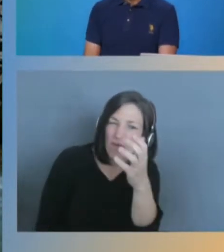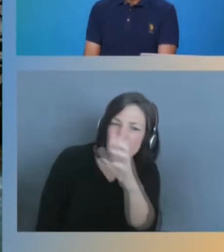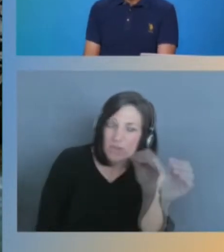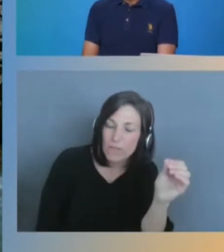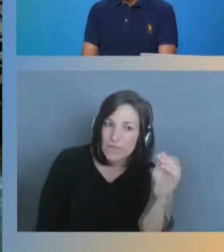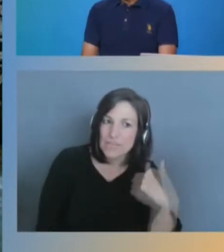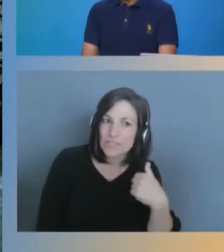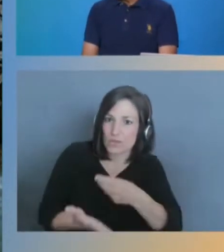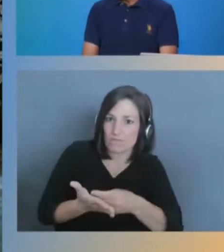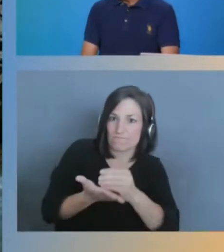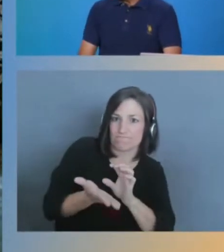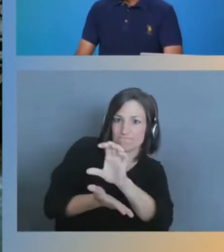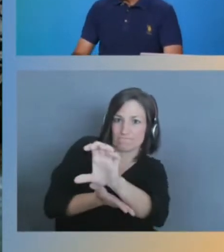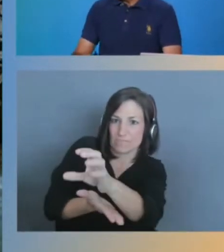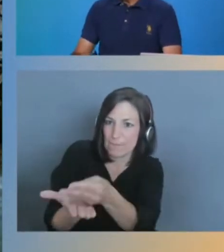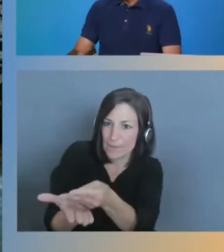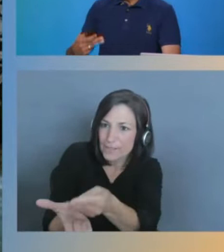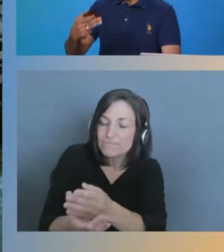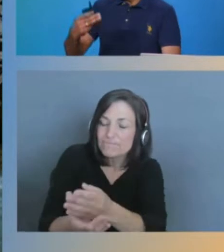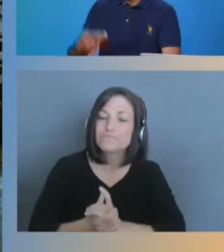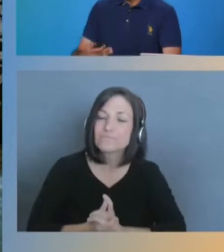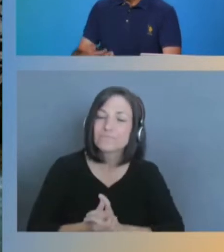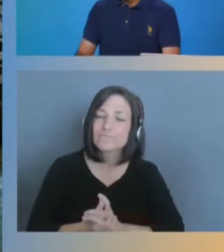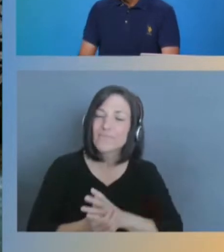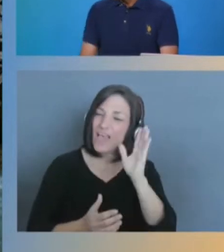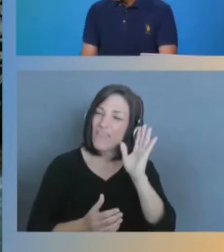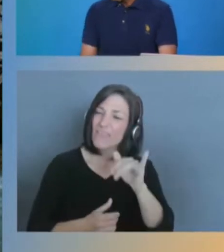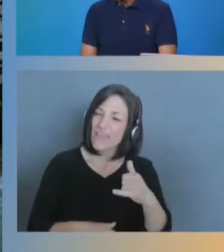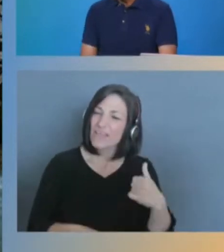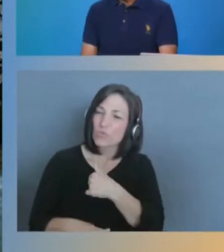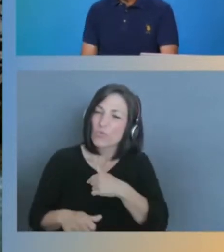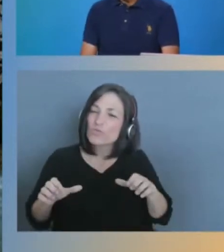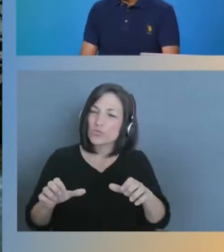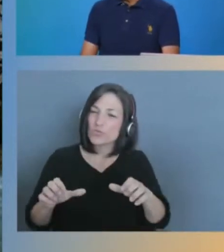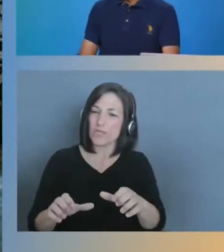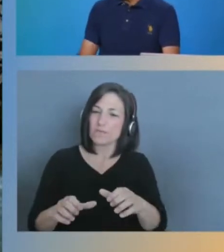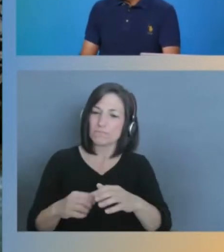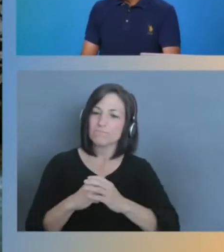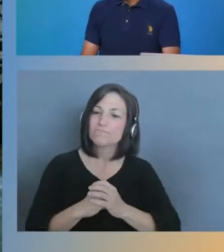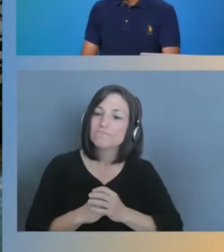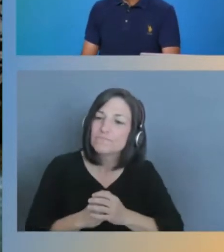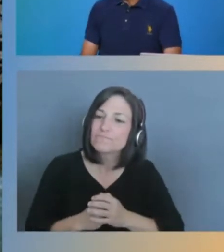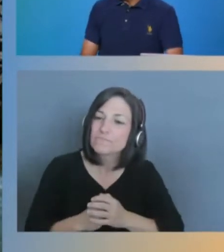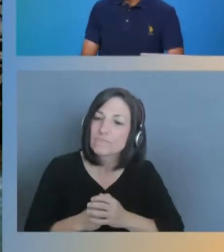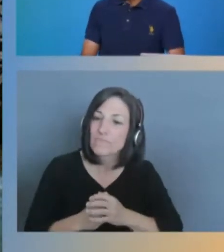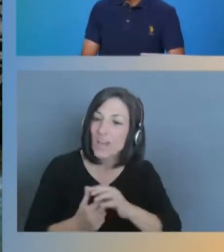So that's where we are. And, these are the goals which are driving us